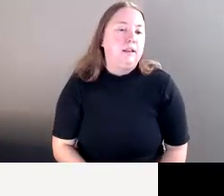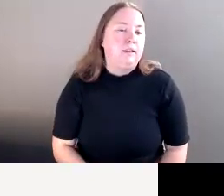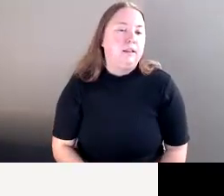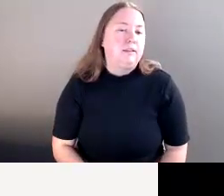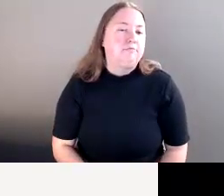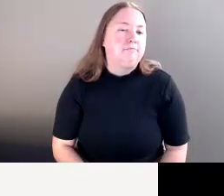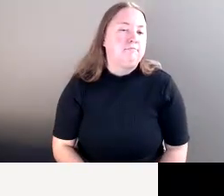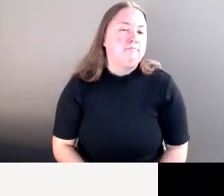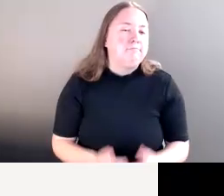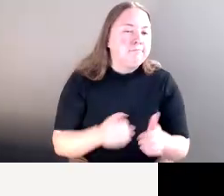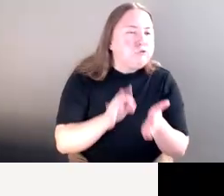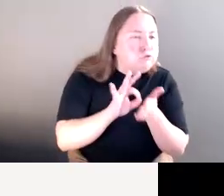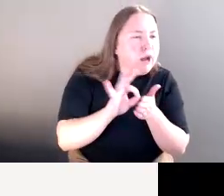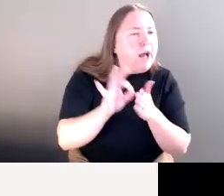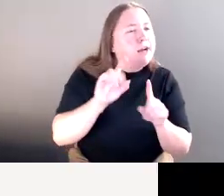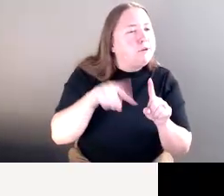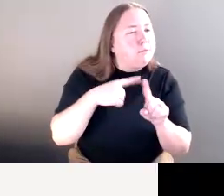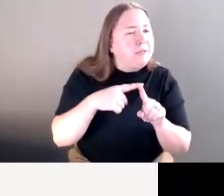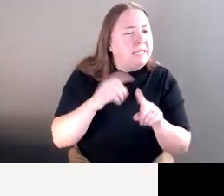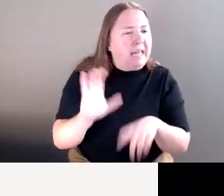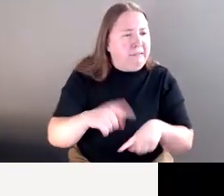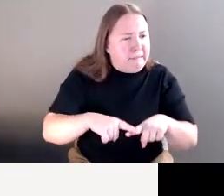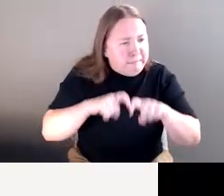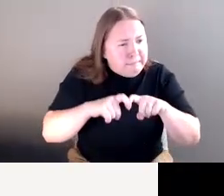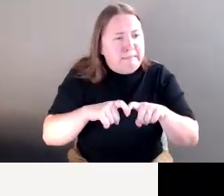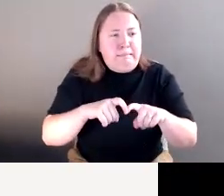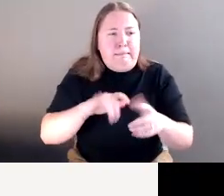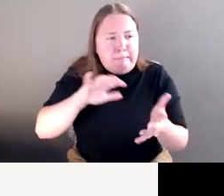whenever Canvas has any hiccups or if there's been any past incidents